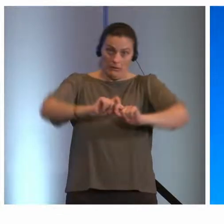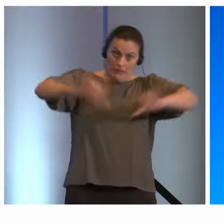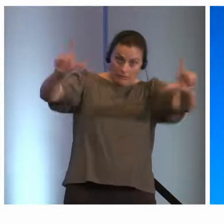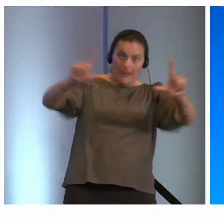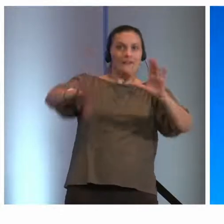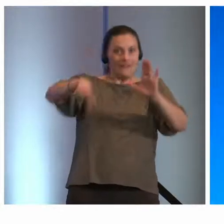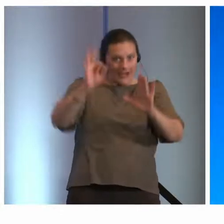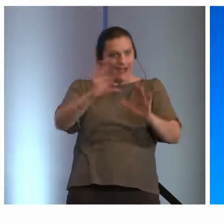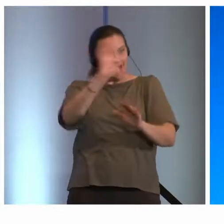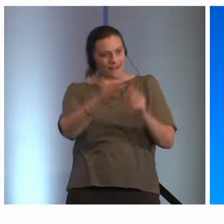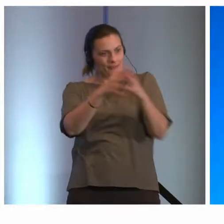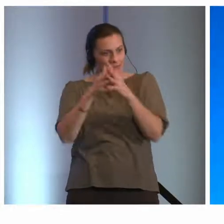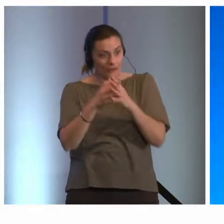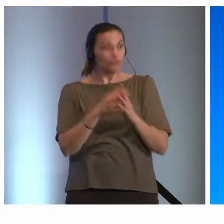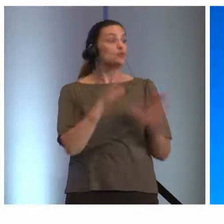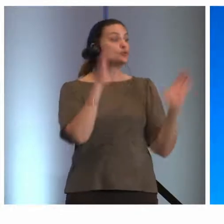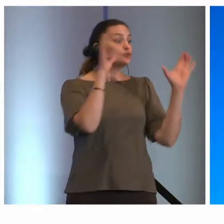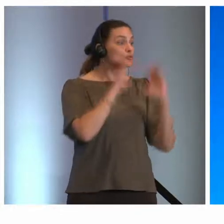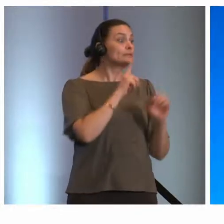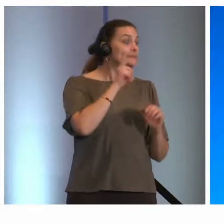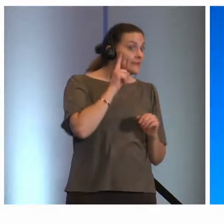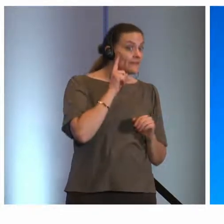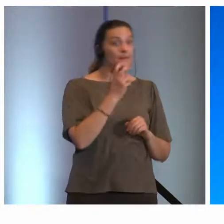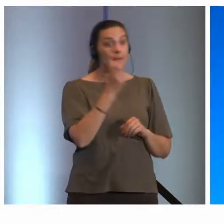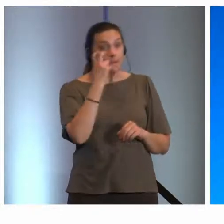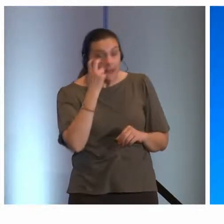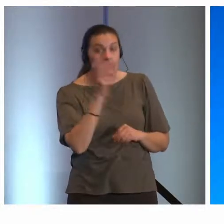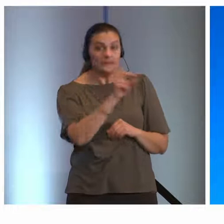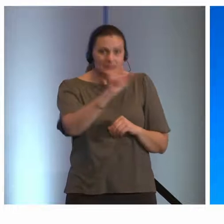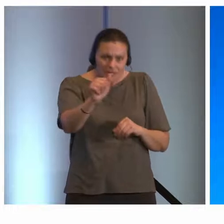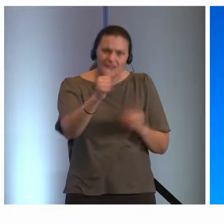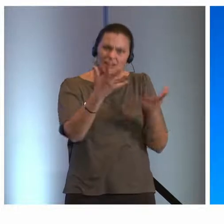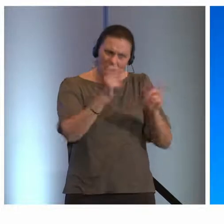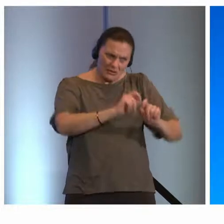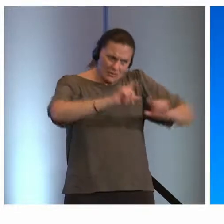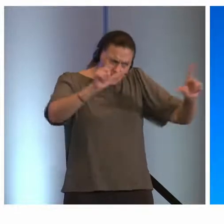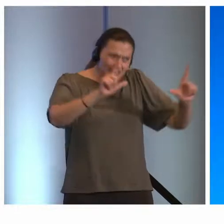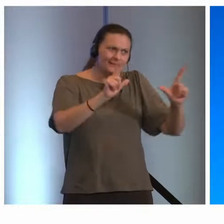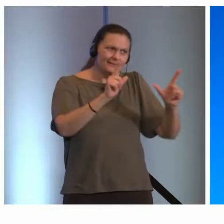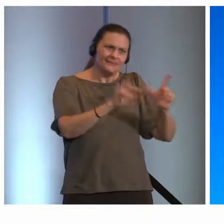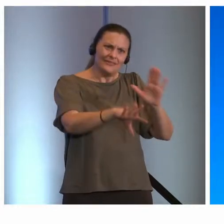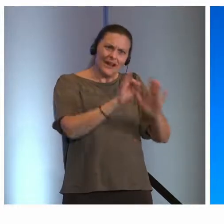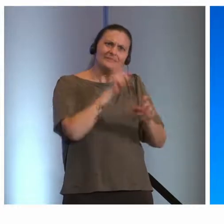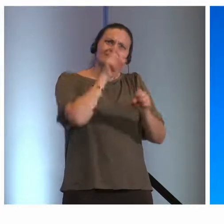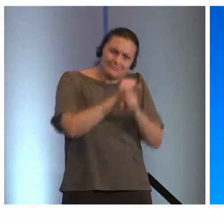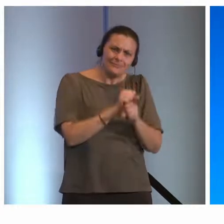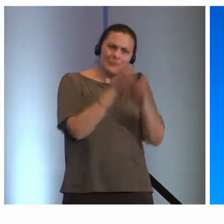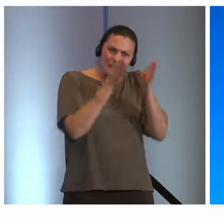see a white lady there in the African-American woman list; so, if you are searching for people who are Deaf, or blind,